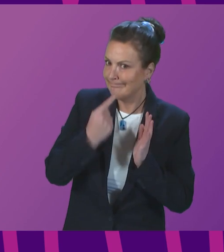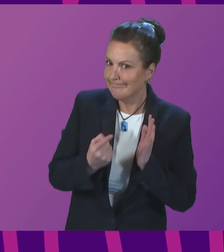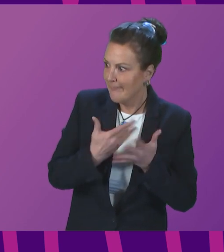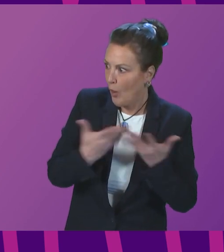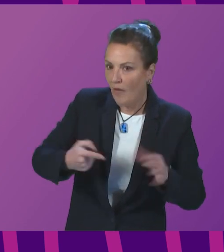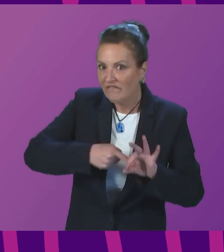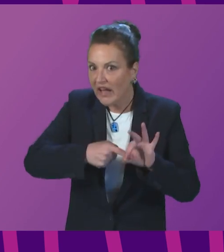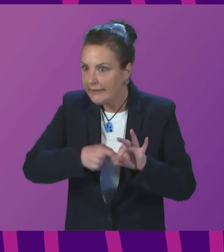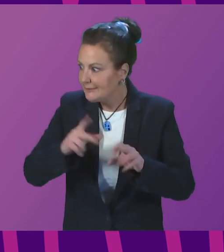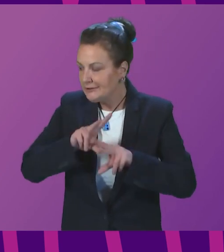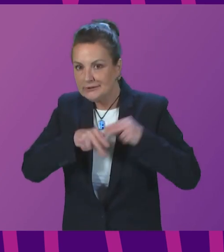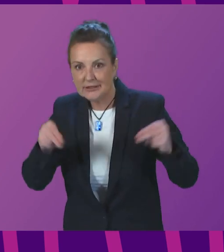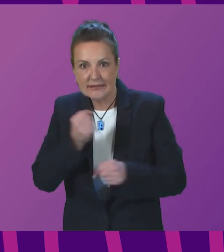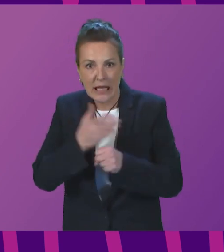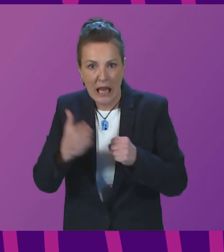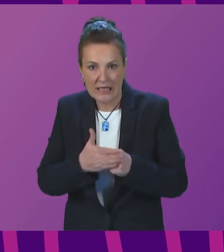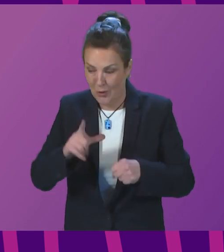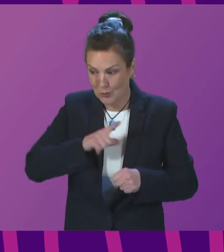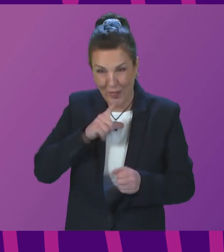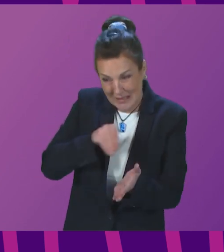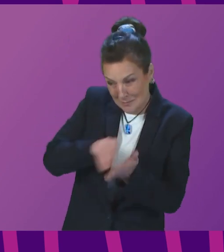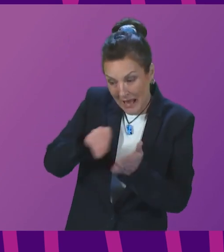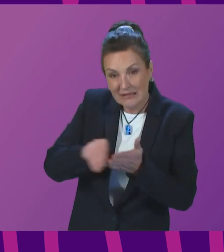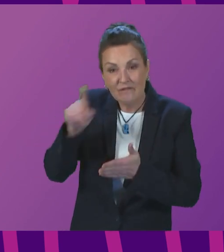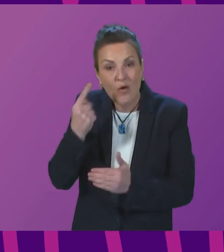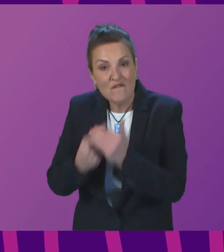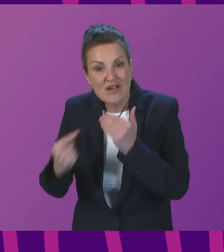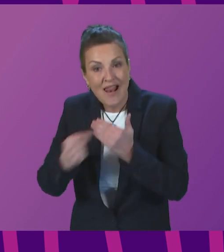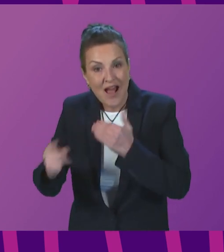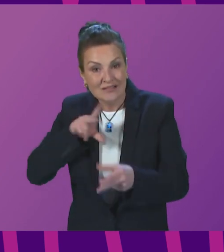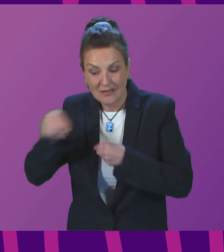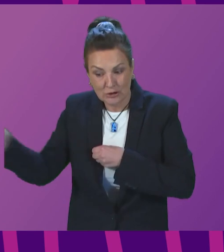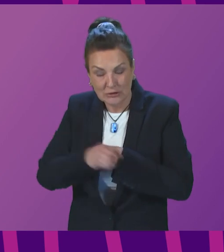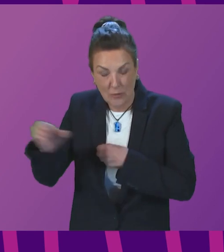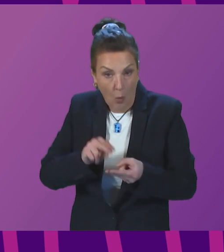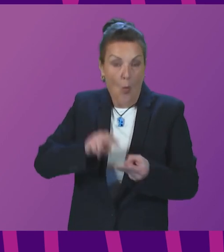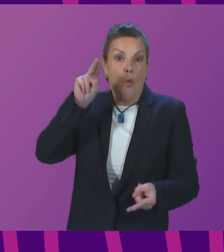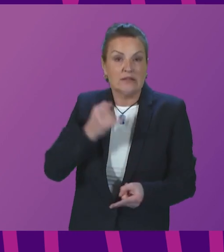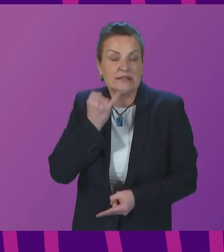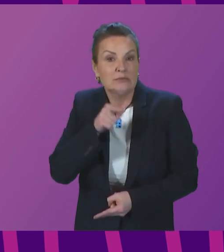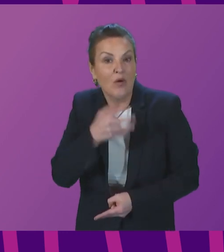that spending on bank and agency nurses has risen to £76.5 million.